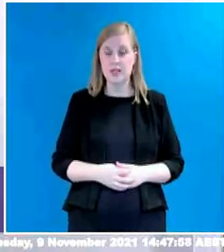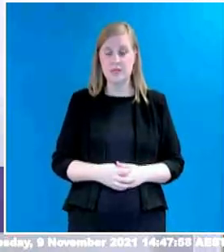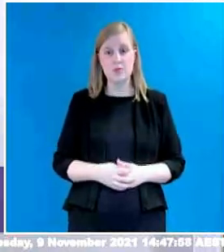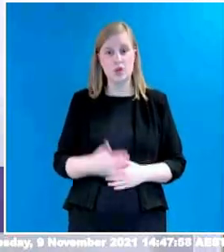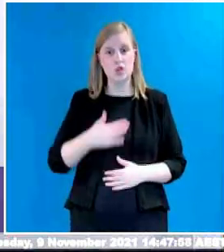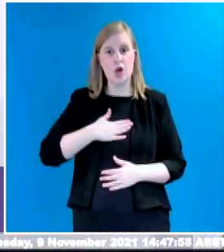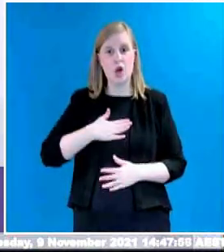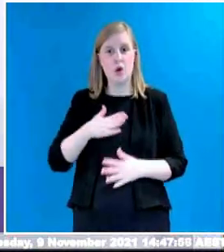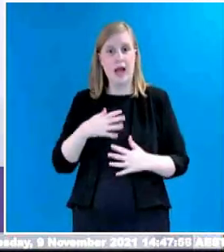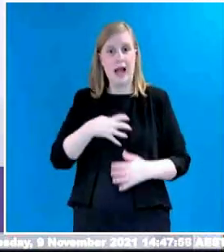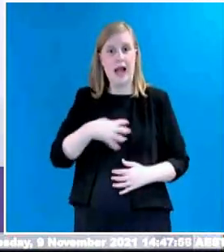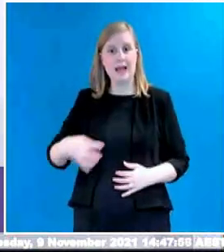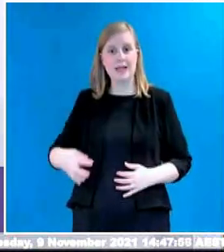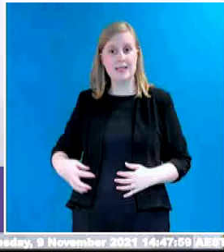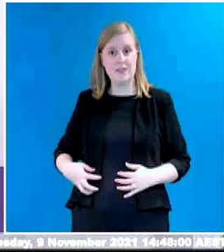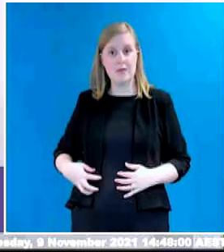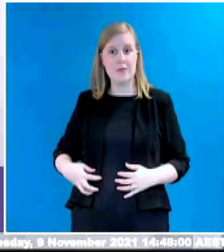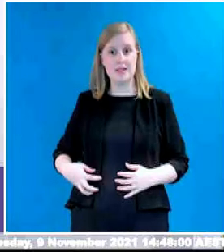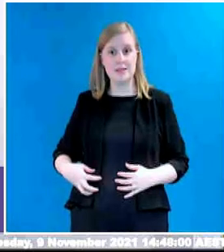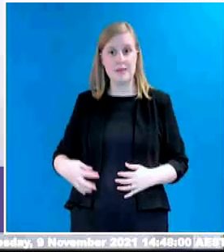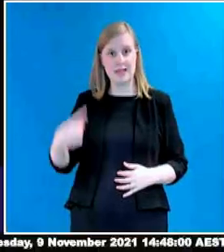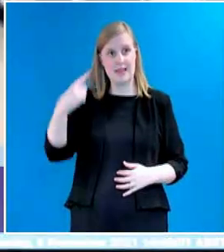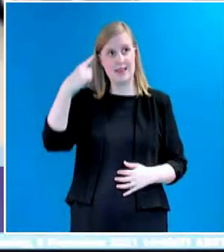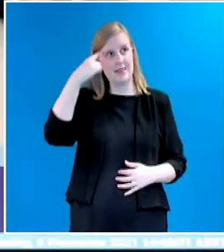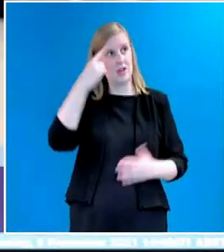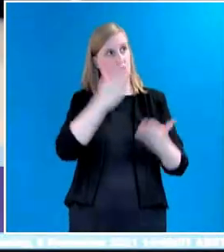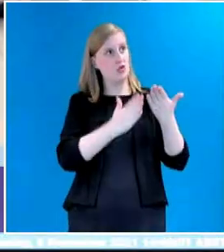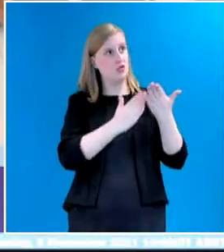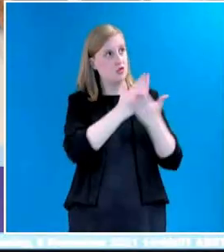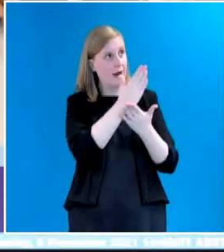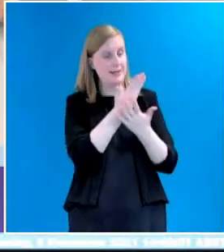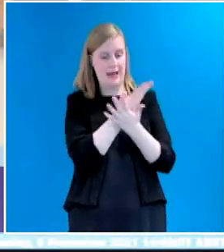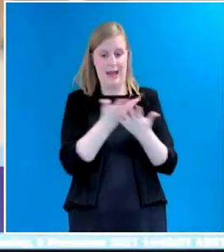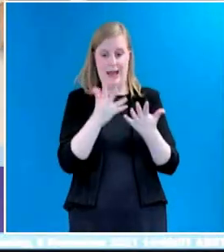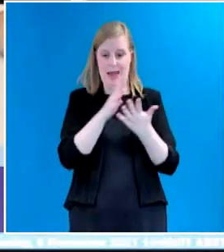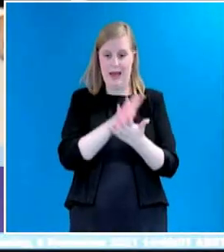of our overall legal framework and structures, and this is an issue that we